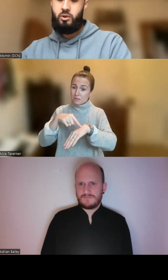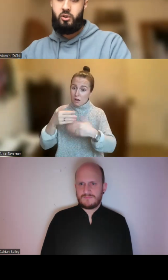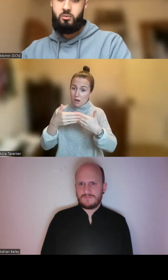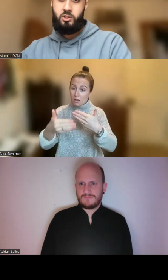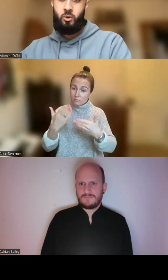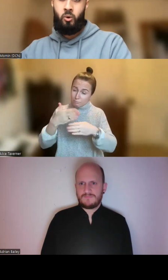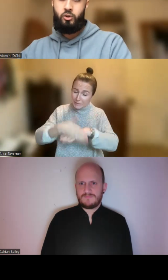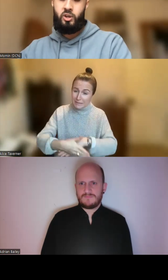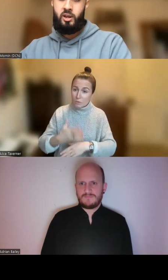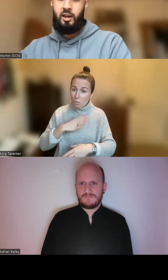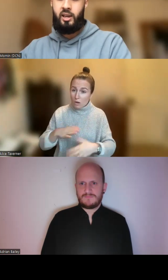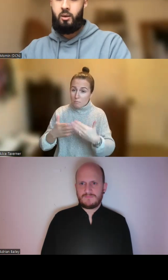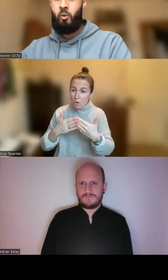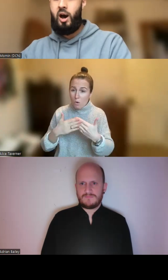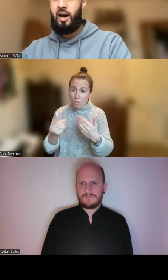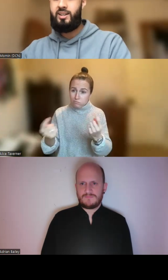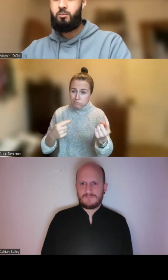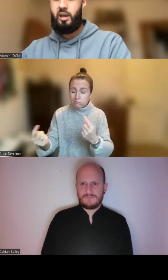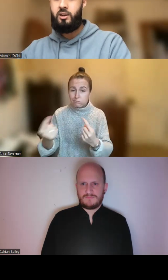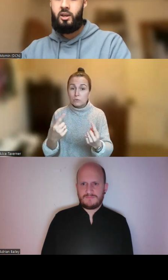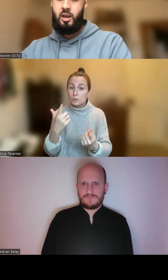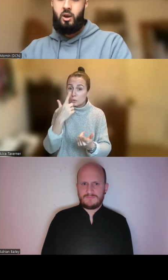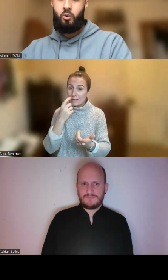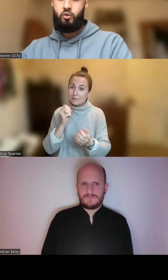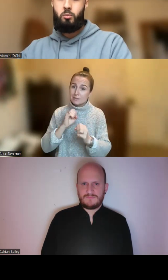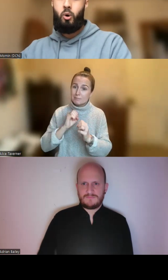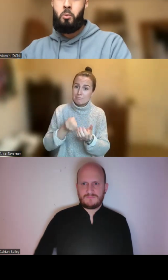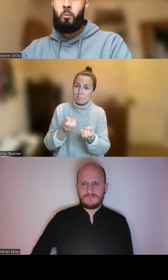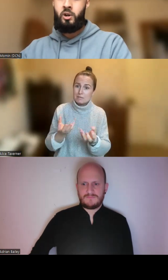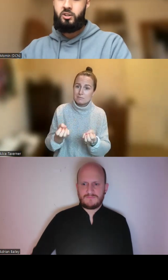during Christmas so you can allocate more ad spend or you can put more money